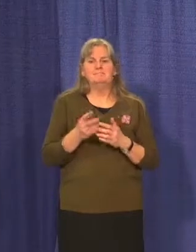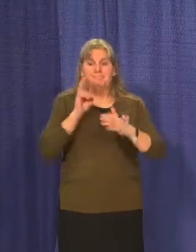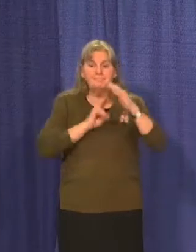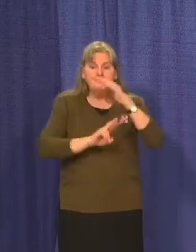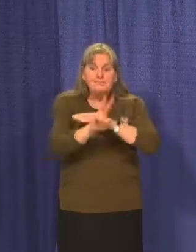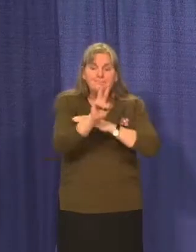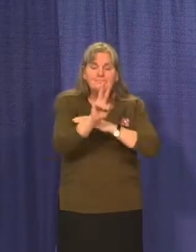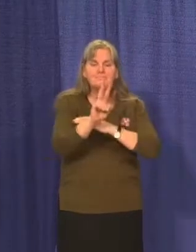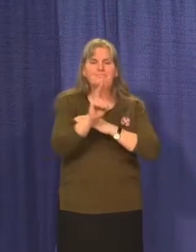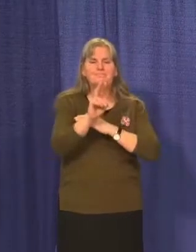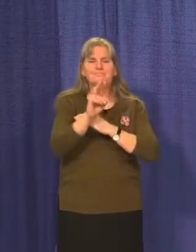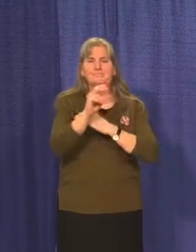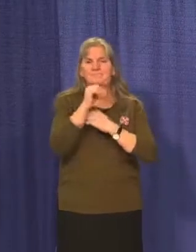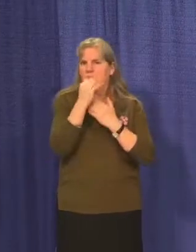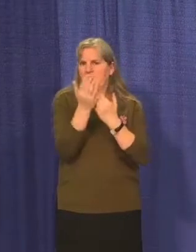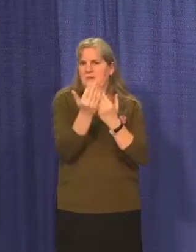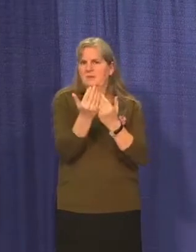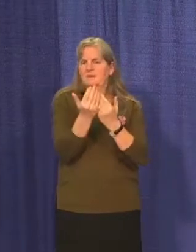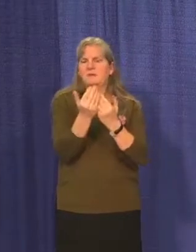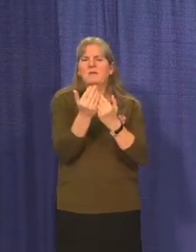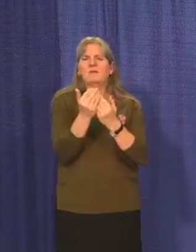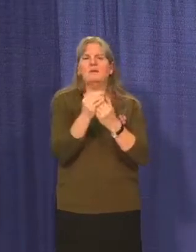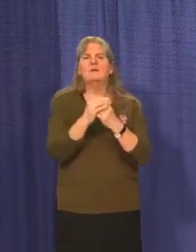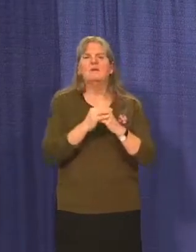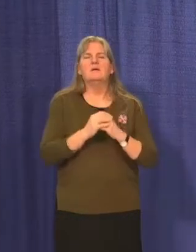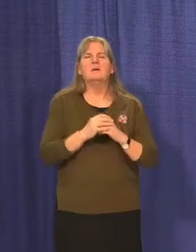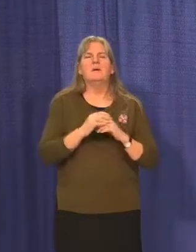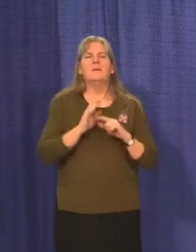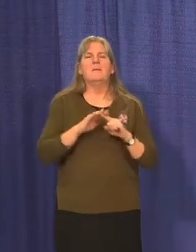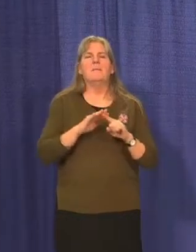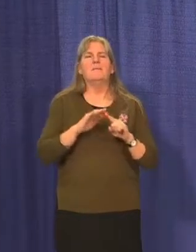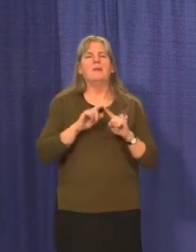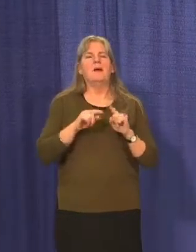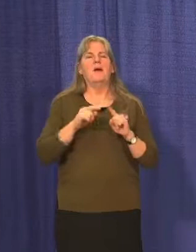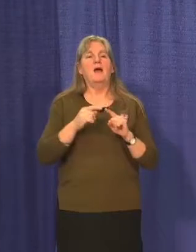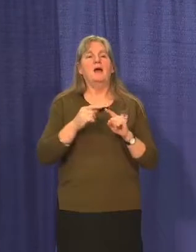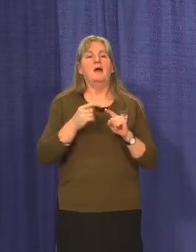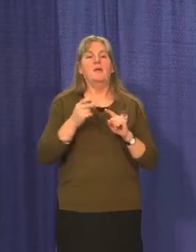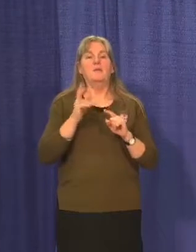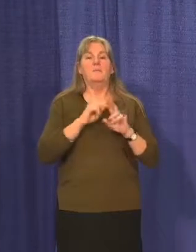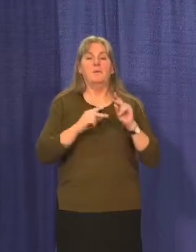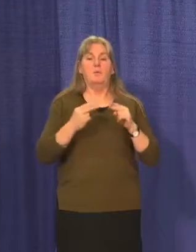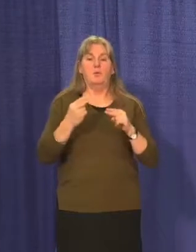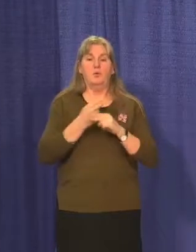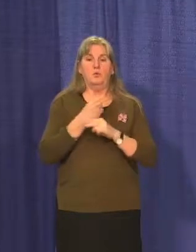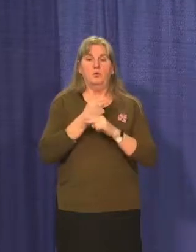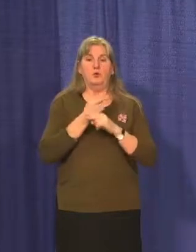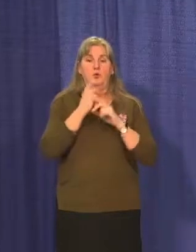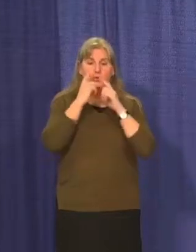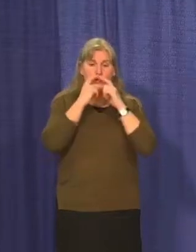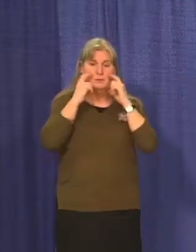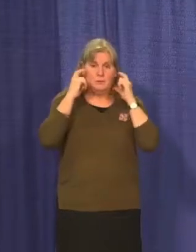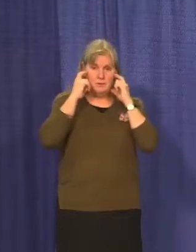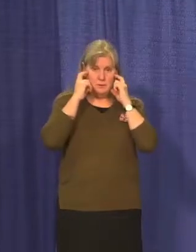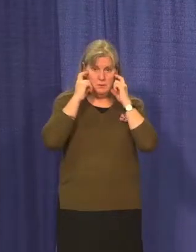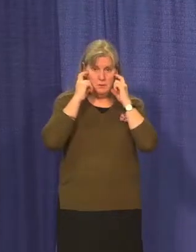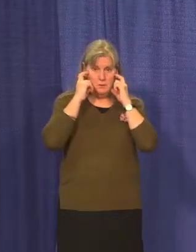far to project. But I would say that, the use of masks in healthcare settings is